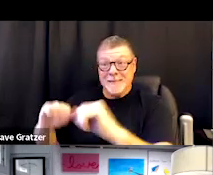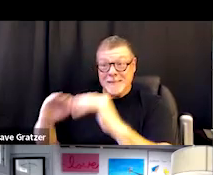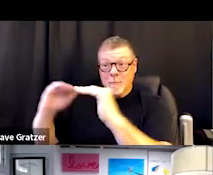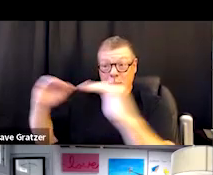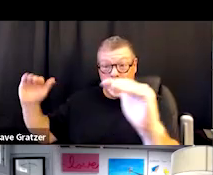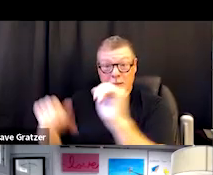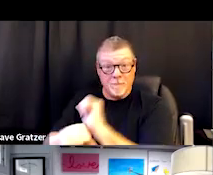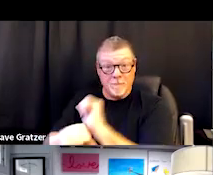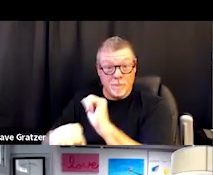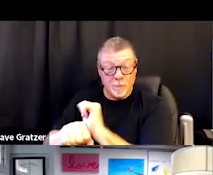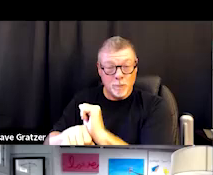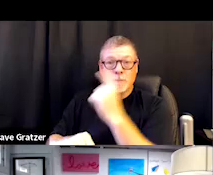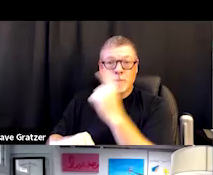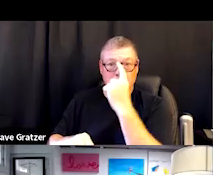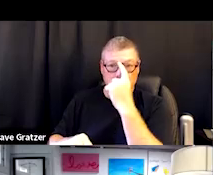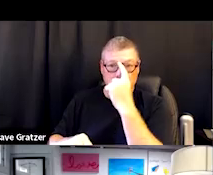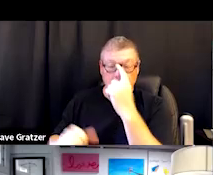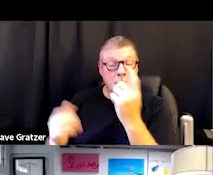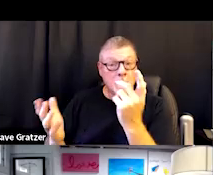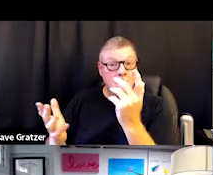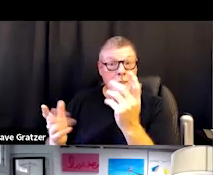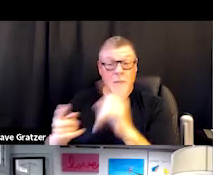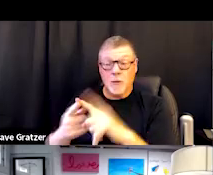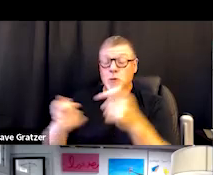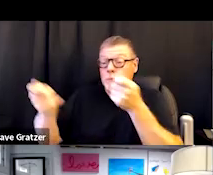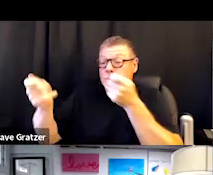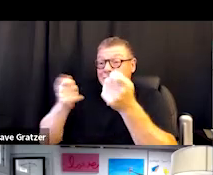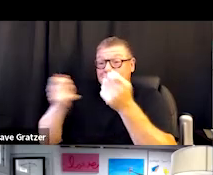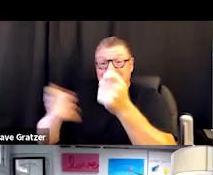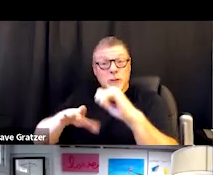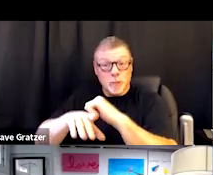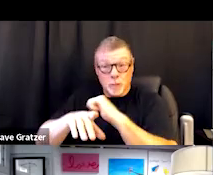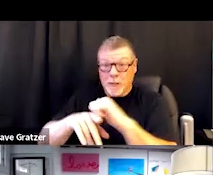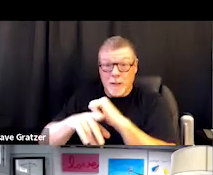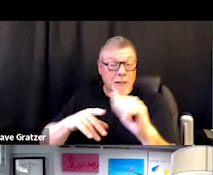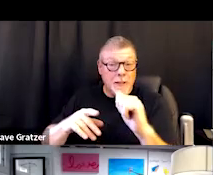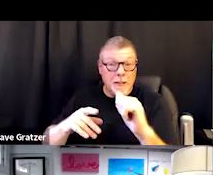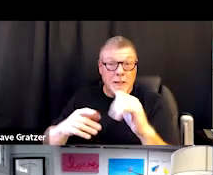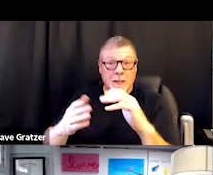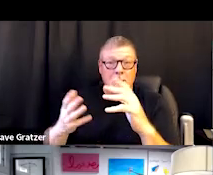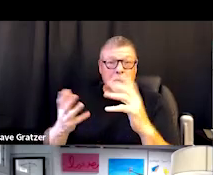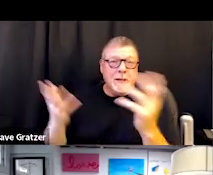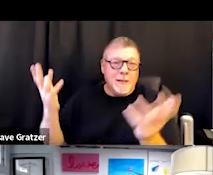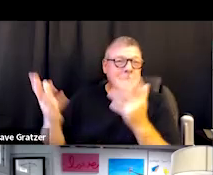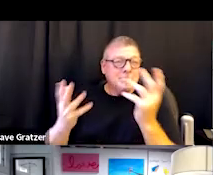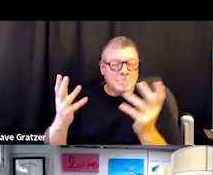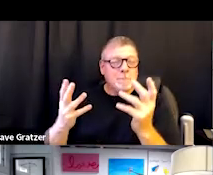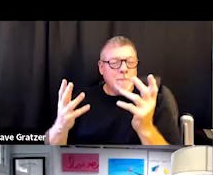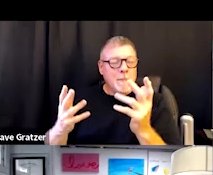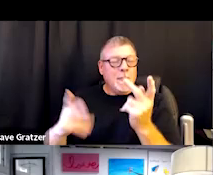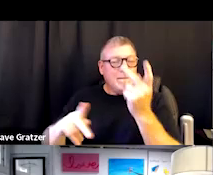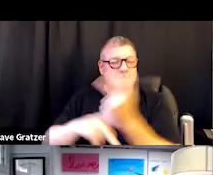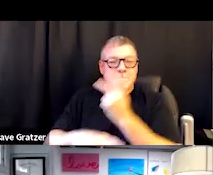to facilitate a training with all the materials that you've saved. So really just kind of figuring where you